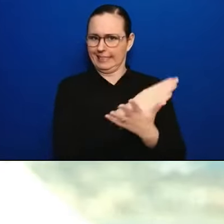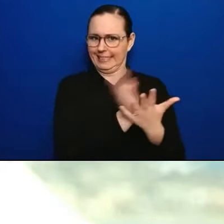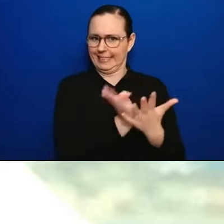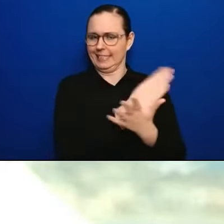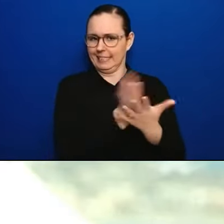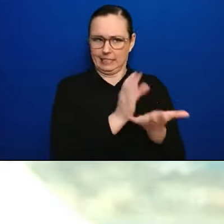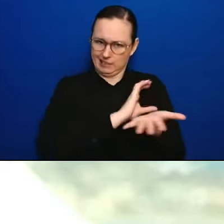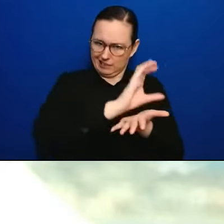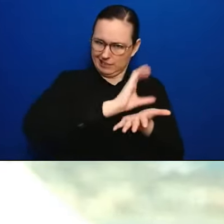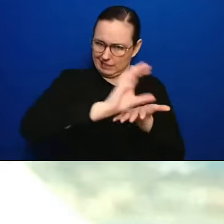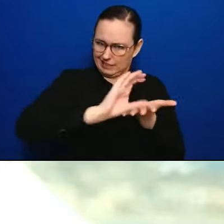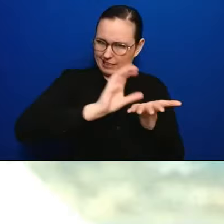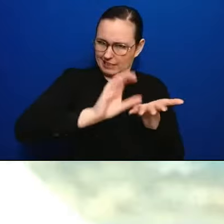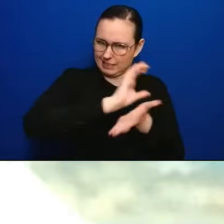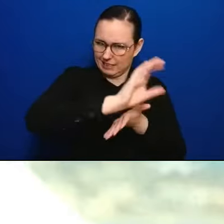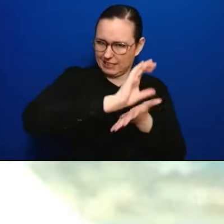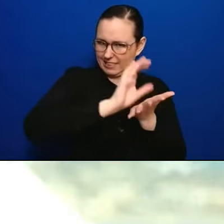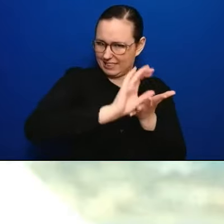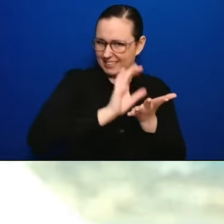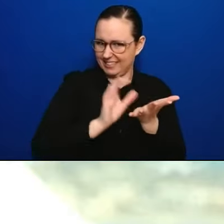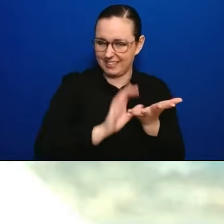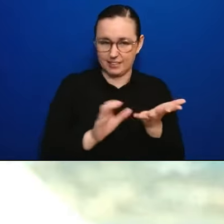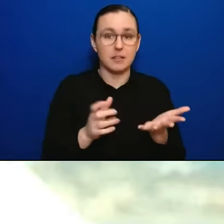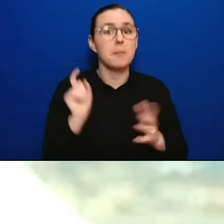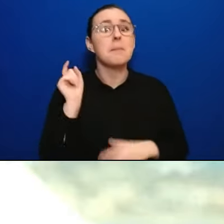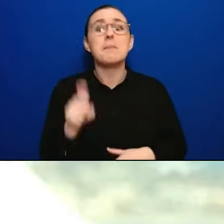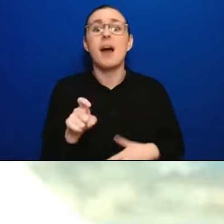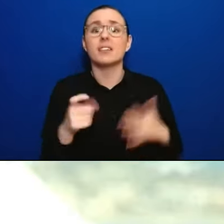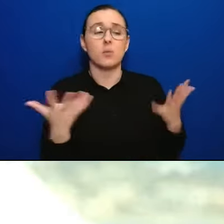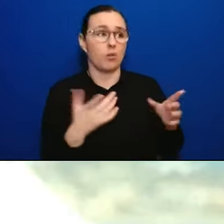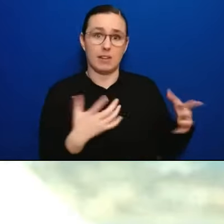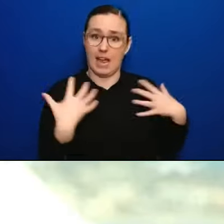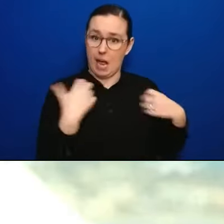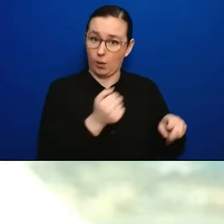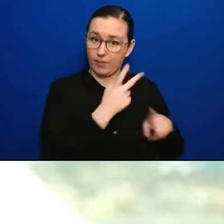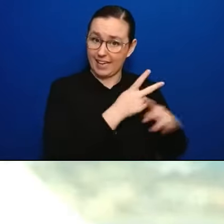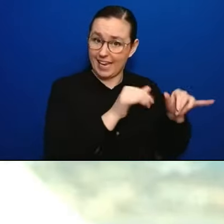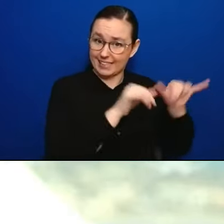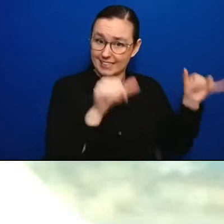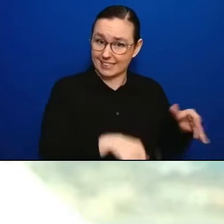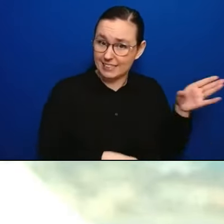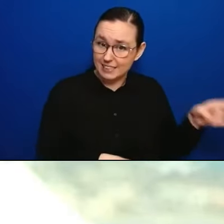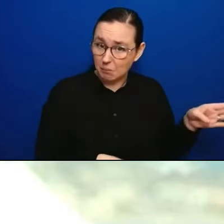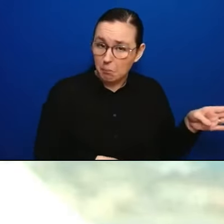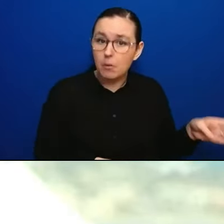to extend it more widely but those will continue to be the priorities. The priorities will continue to